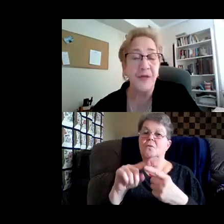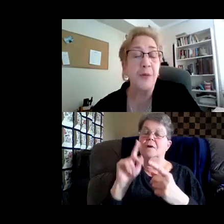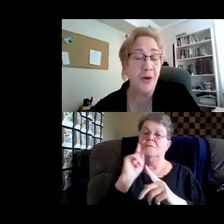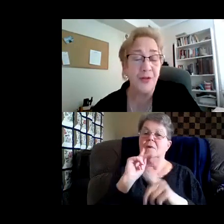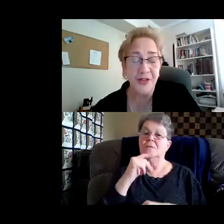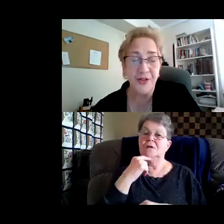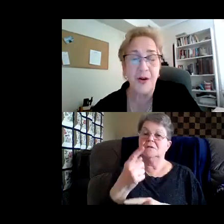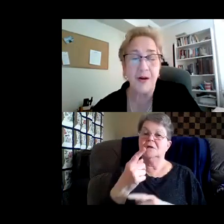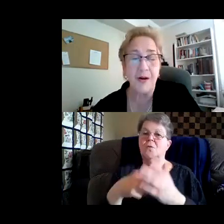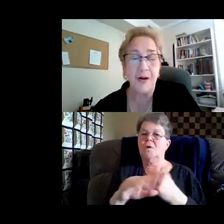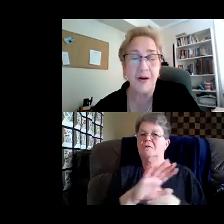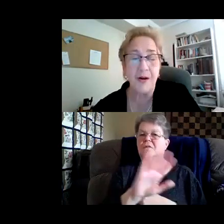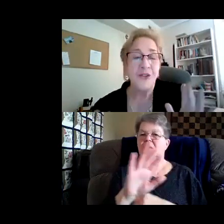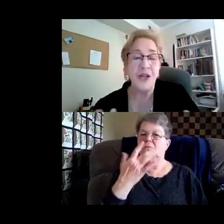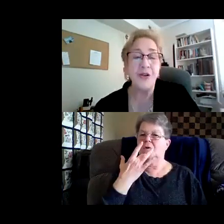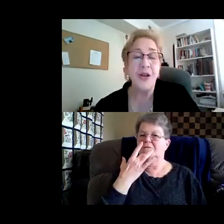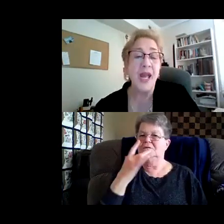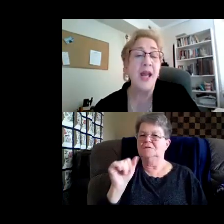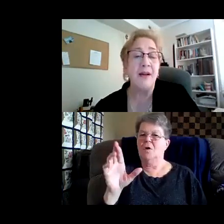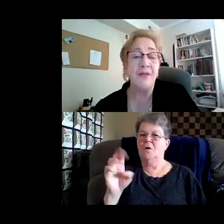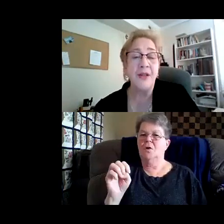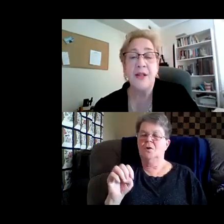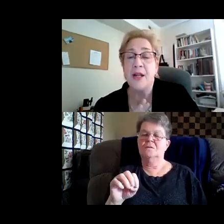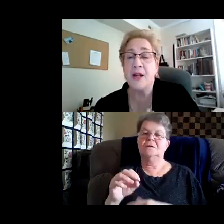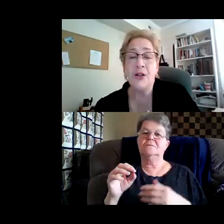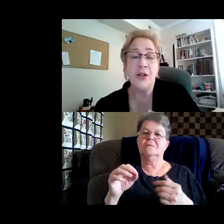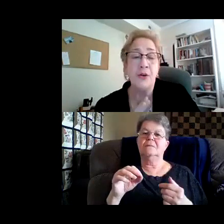what their preferences are. And here you have, and, you know,